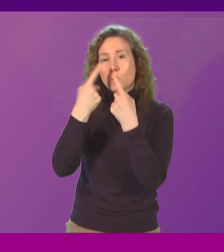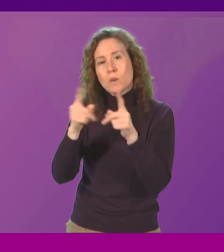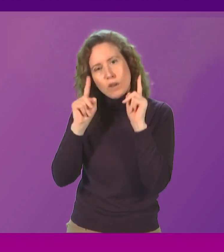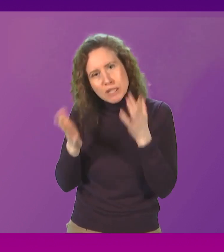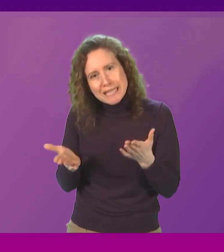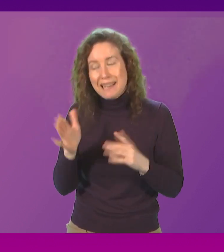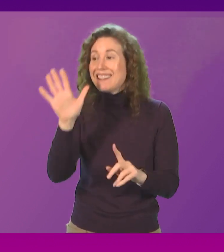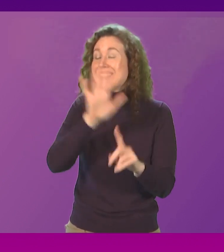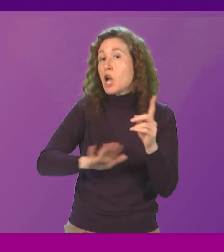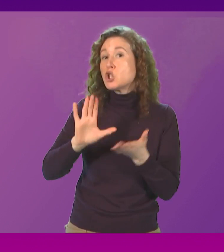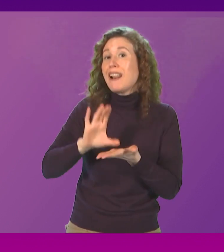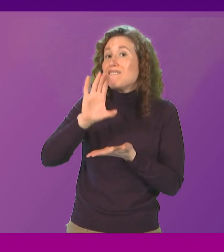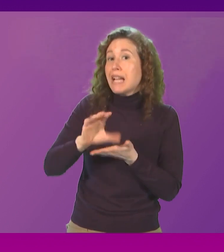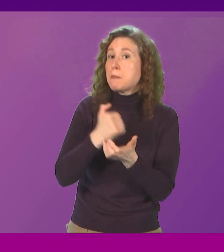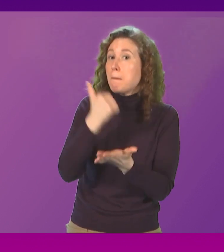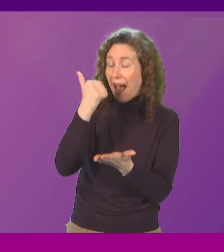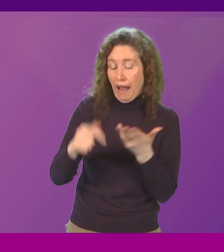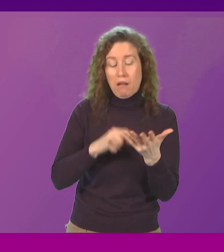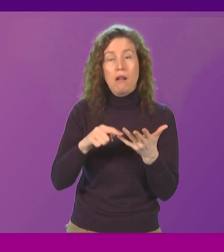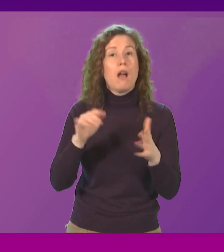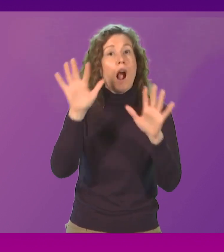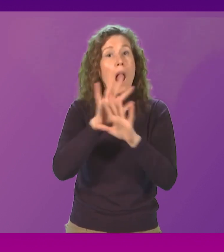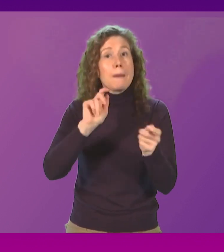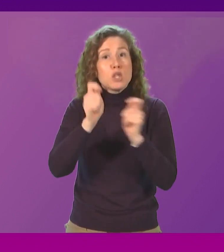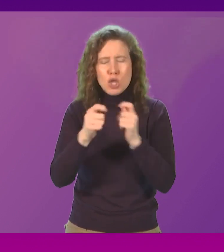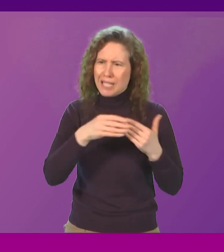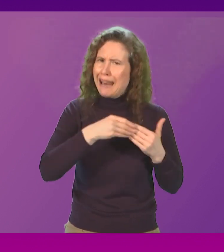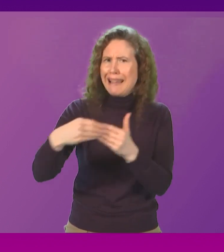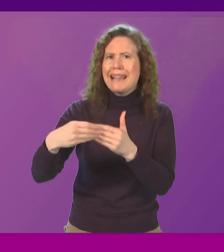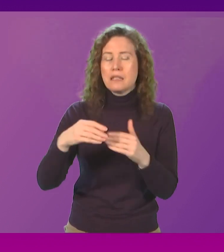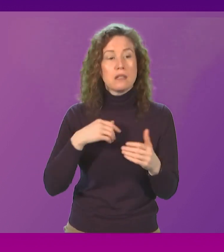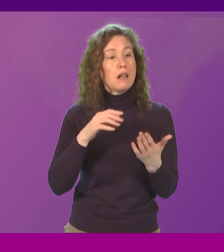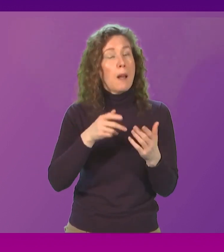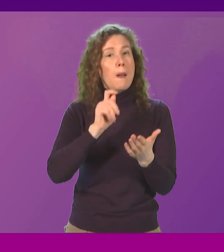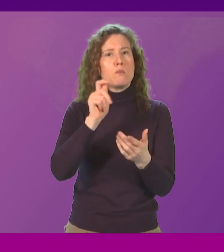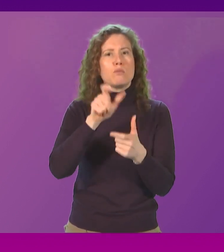investment bank; leading the way in addressing climate change; abolishing prescription charges;